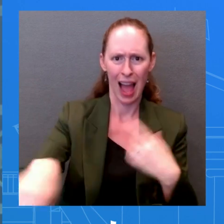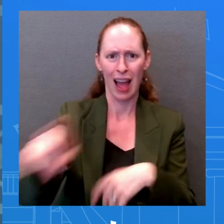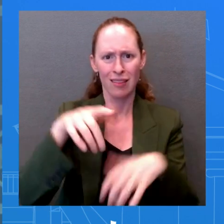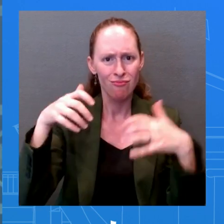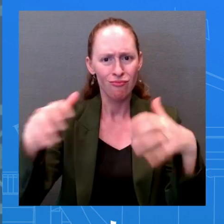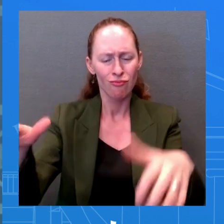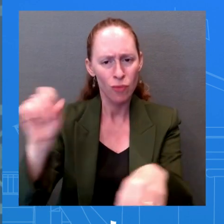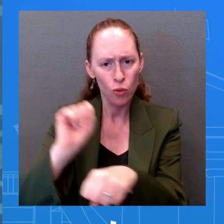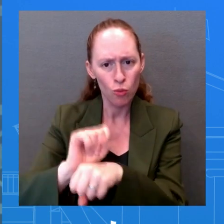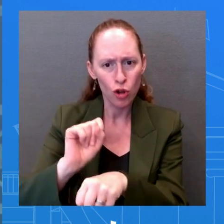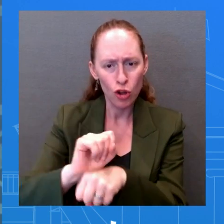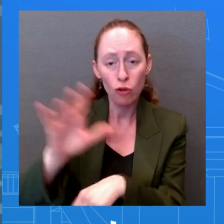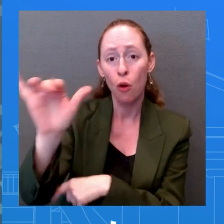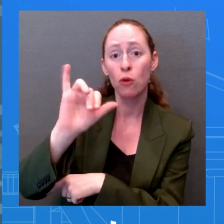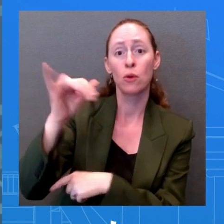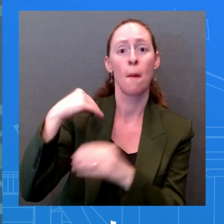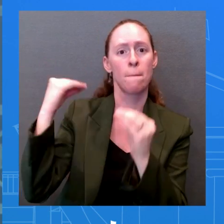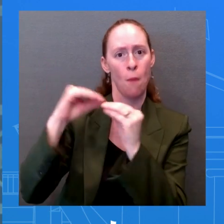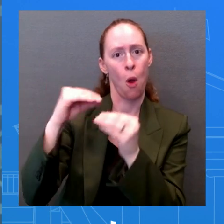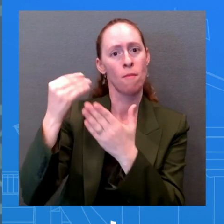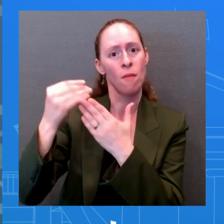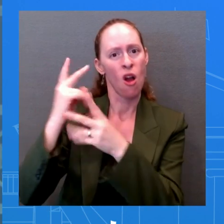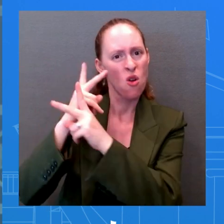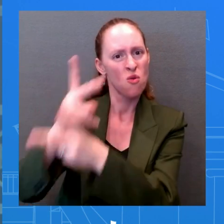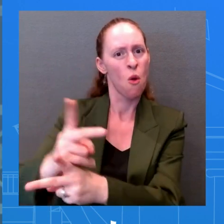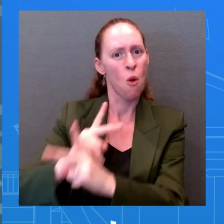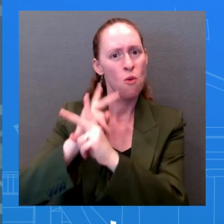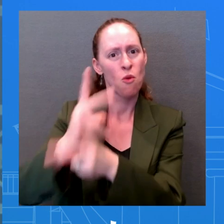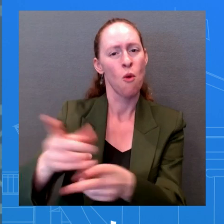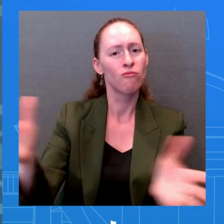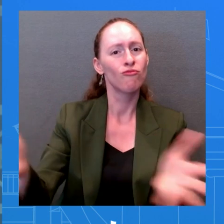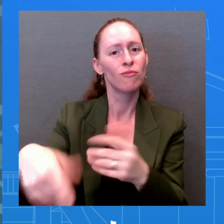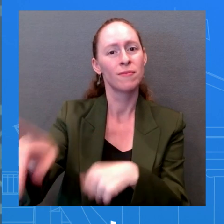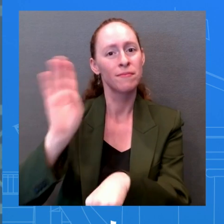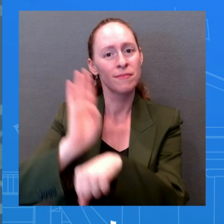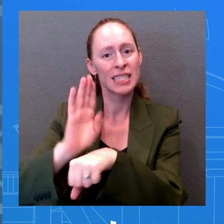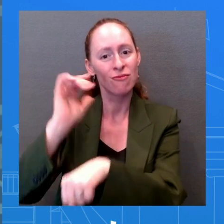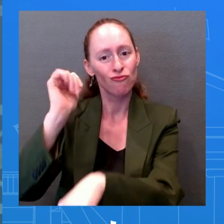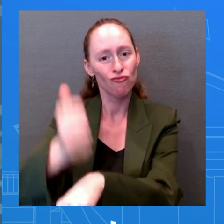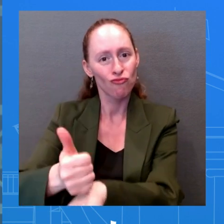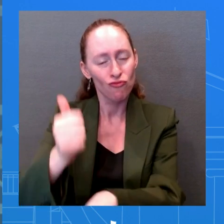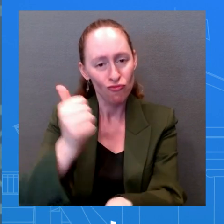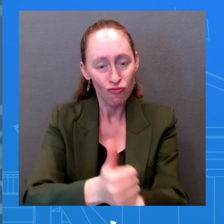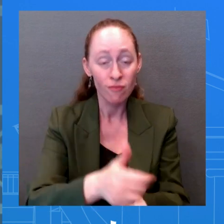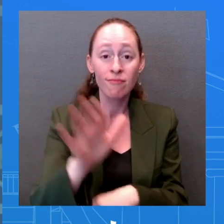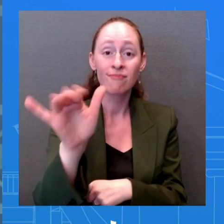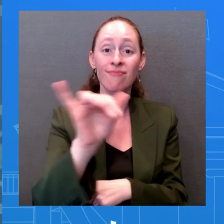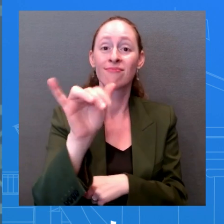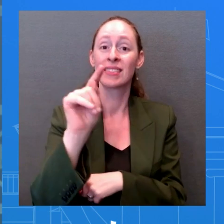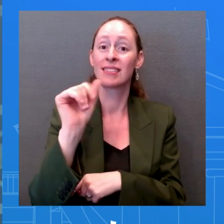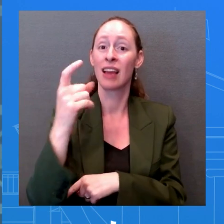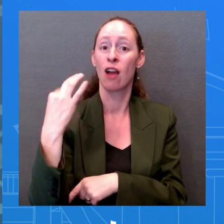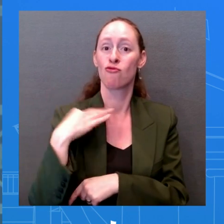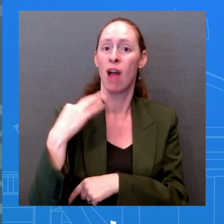to provide help to millions of families and reduce Hispanic child poverty by more than 40 percent,